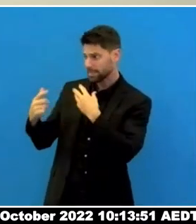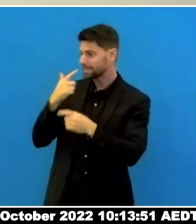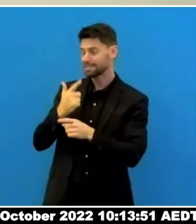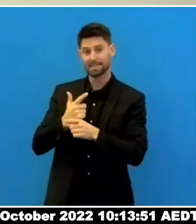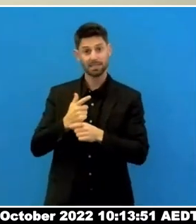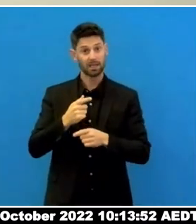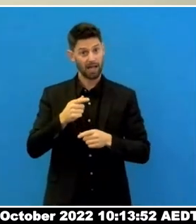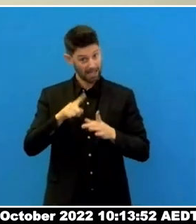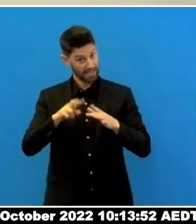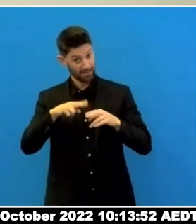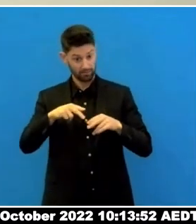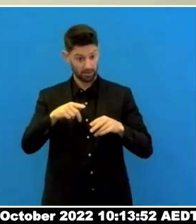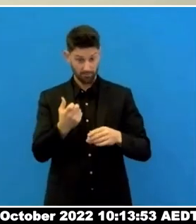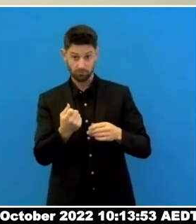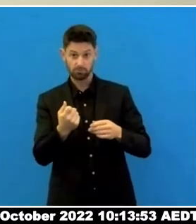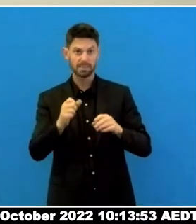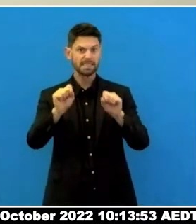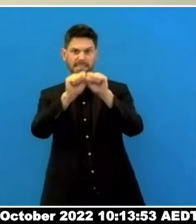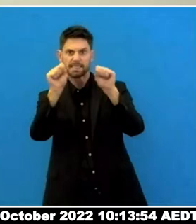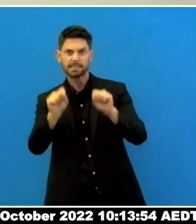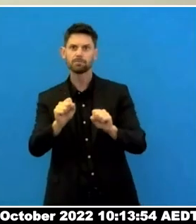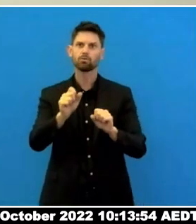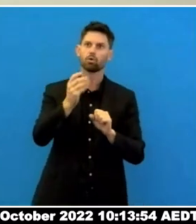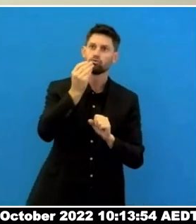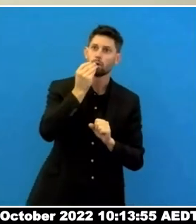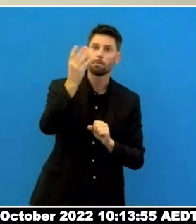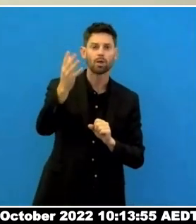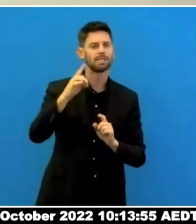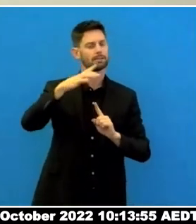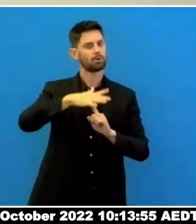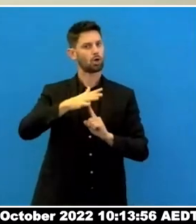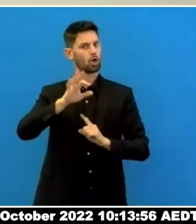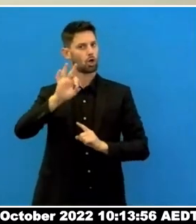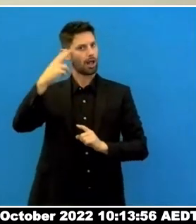so individuals are offered protection from potential retaliation.